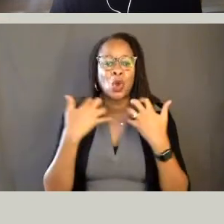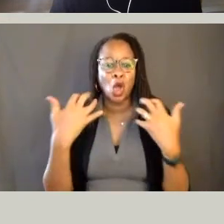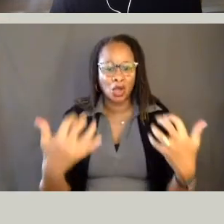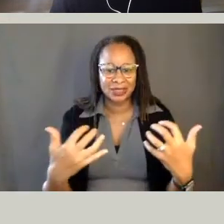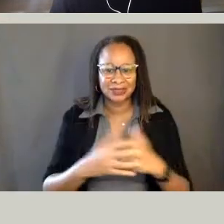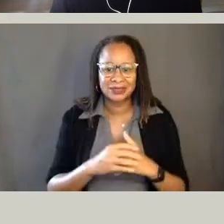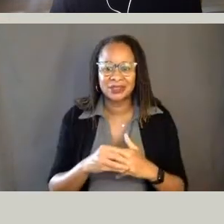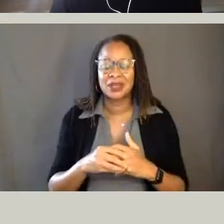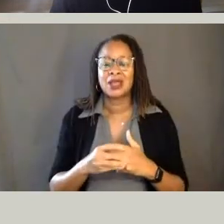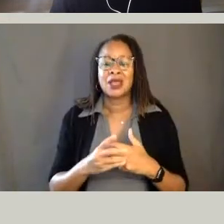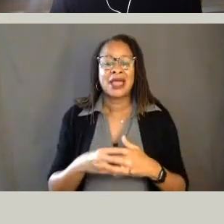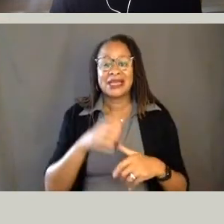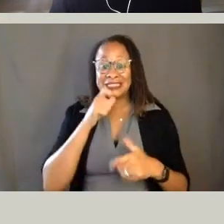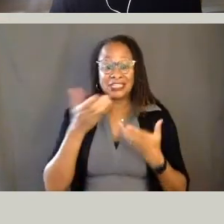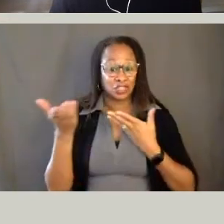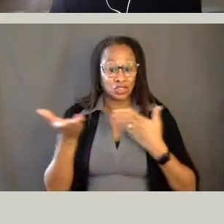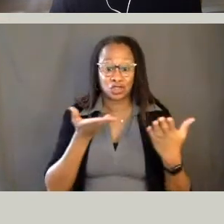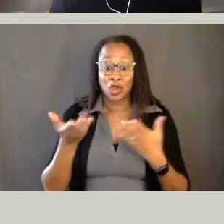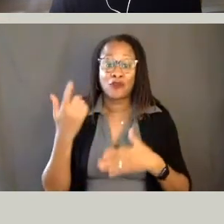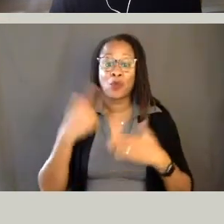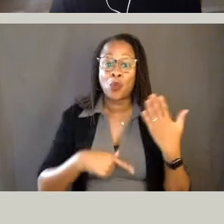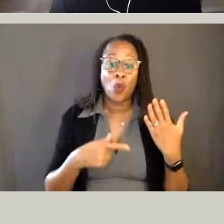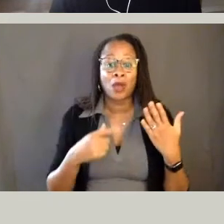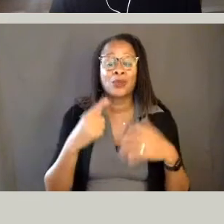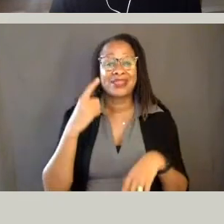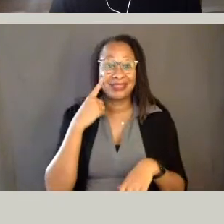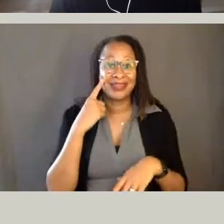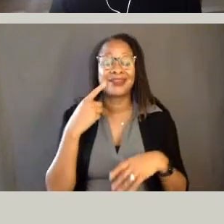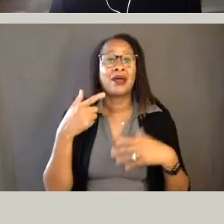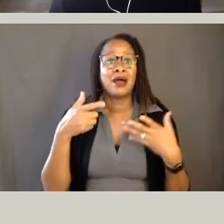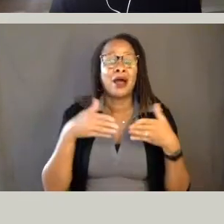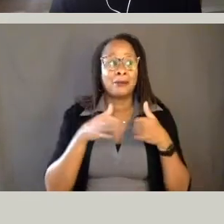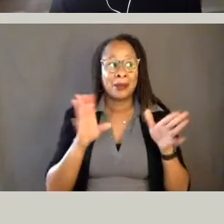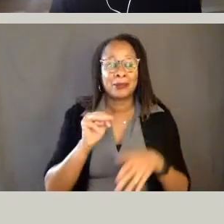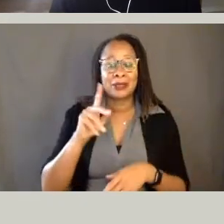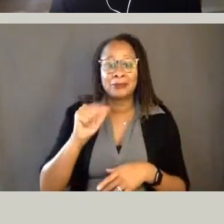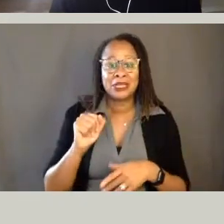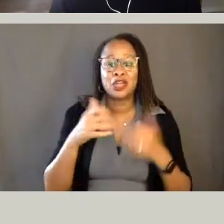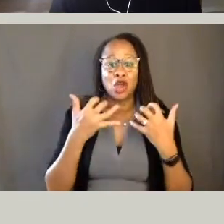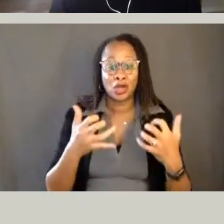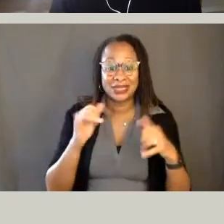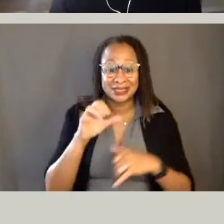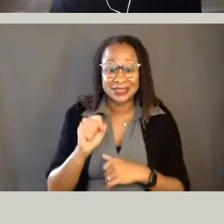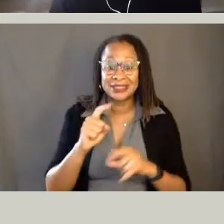does it serve what we think a public media audience is? But will this bring in new audiences?